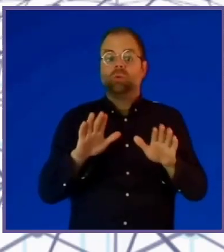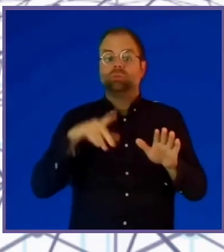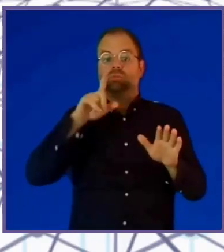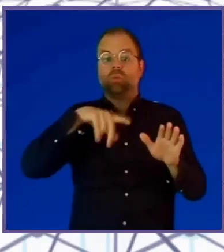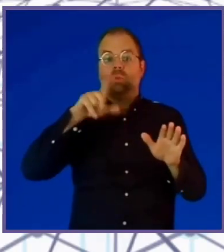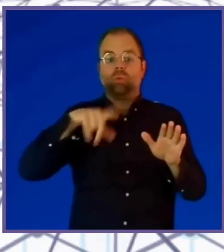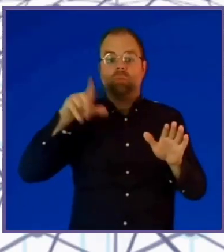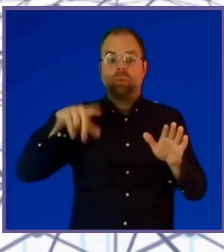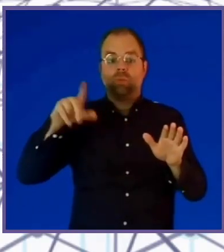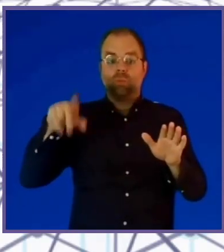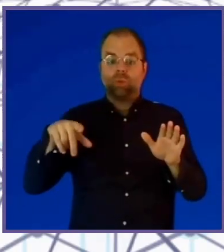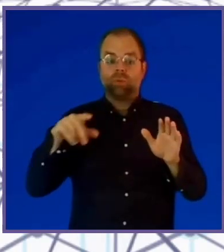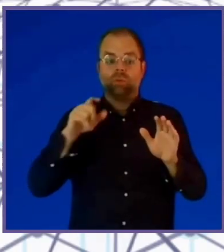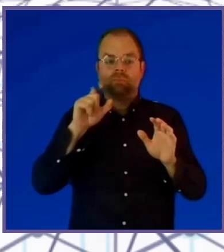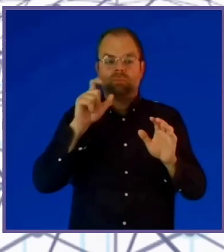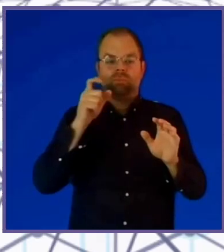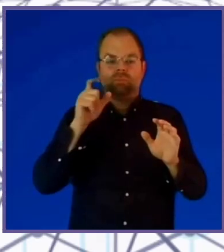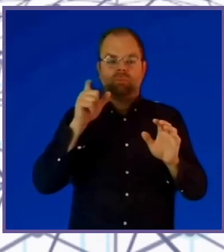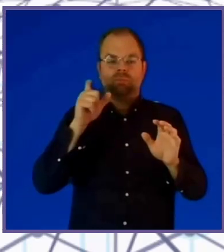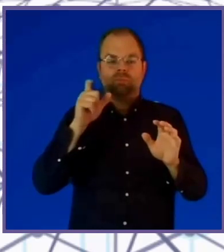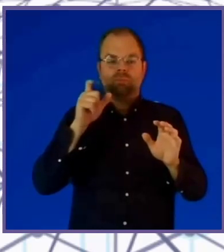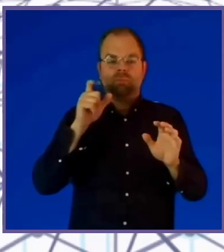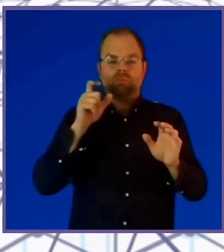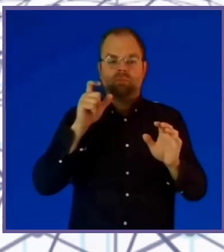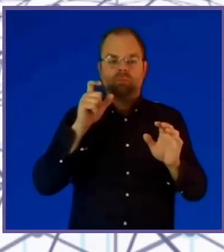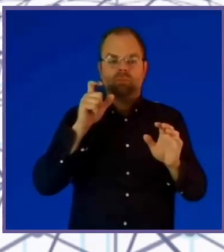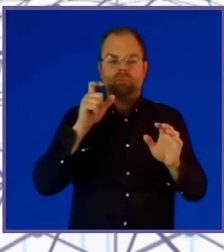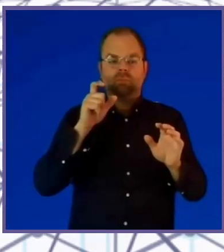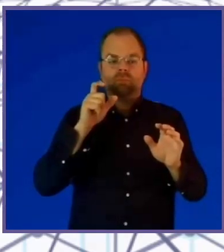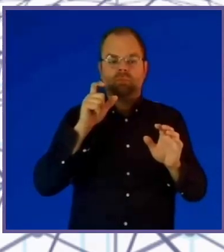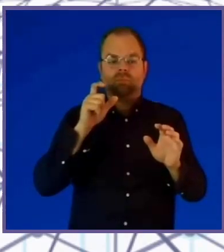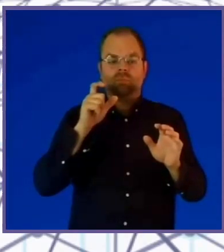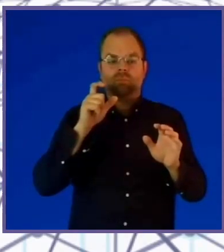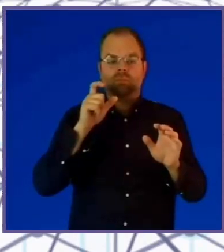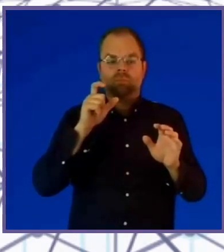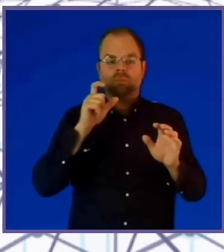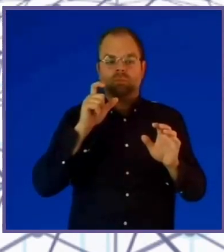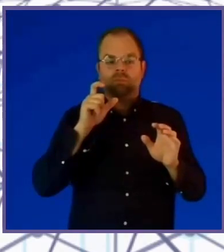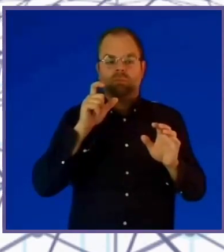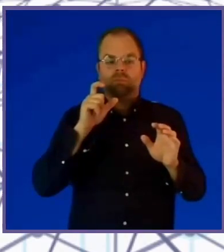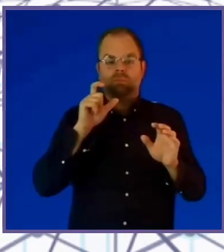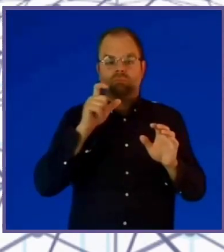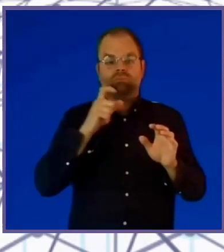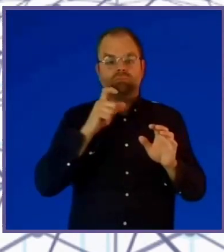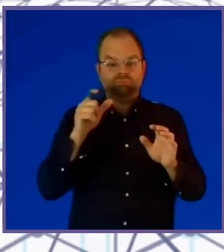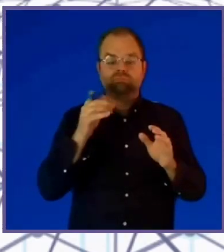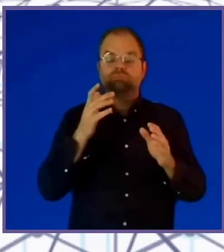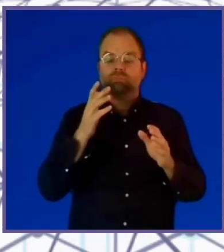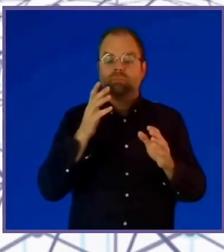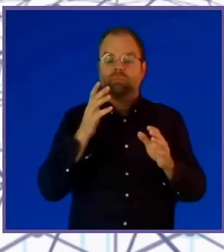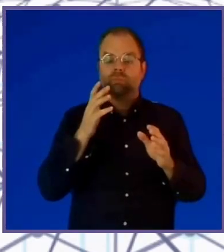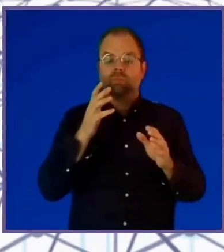Bootstrapping from just one brushed 3D printer to a batch of to a fleet of distributed manufacturing